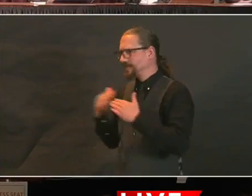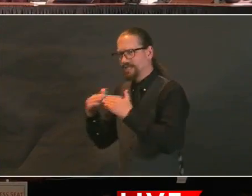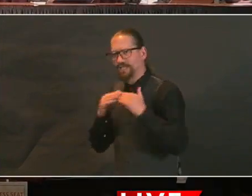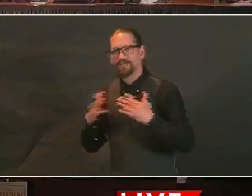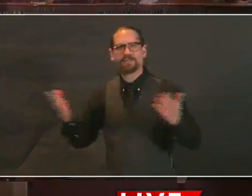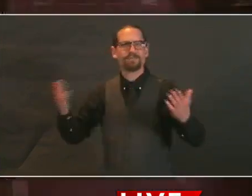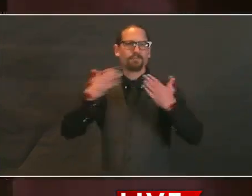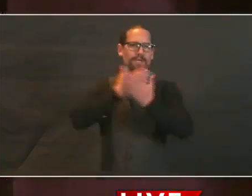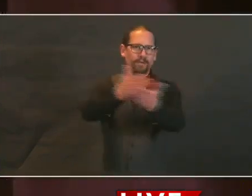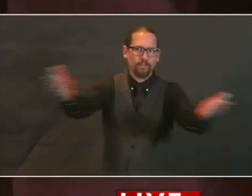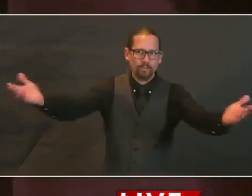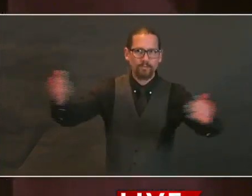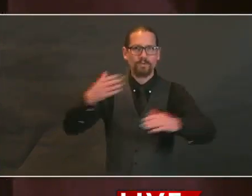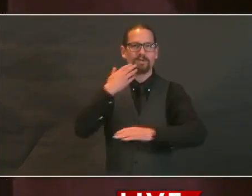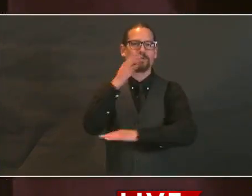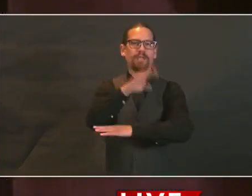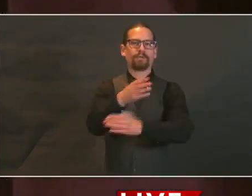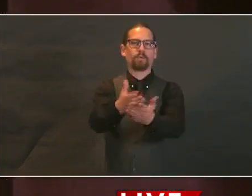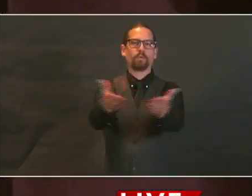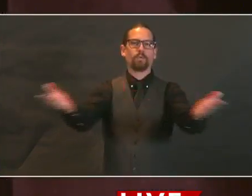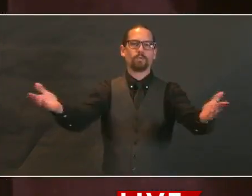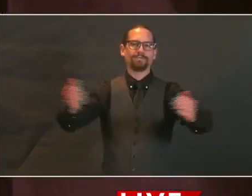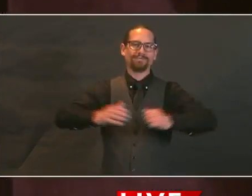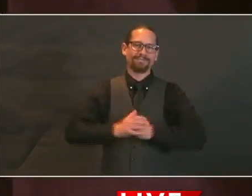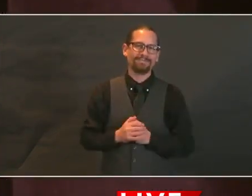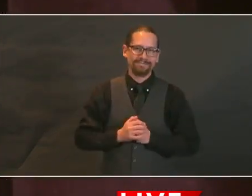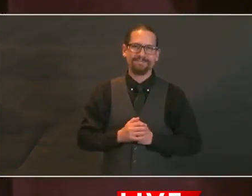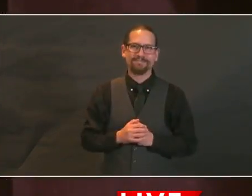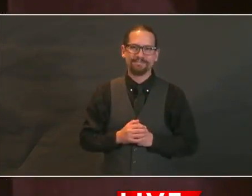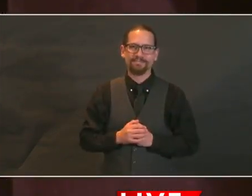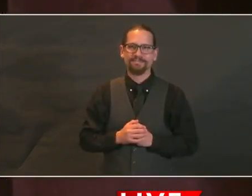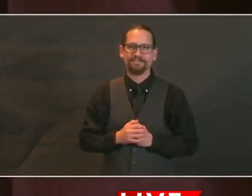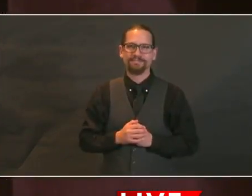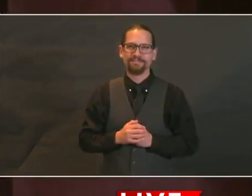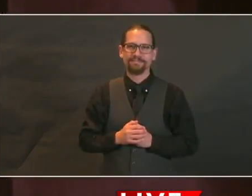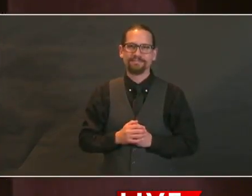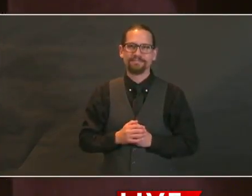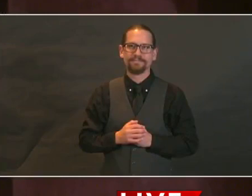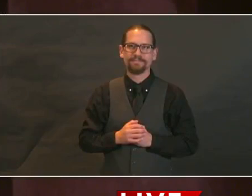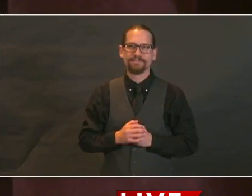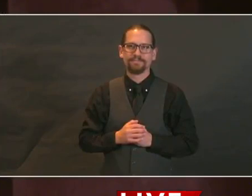CAN HANDLE IT. THANK YOU, DIRECTED AND COLLEAGUES.